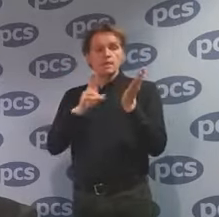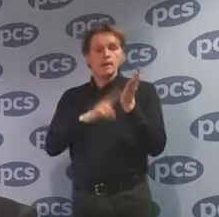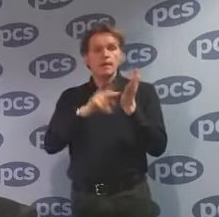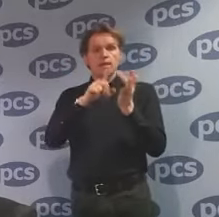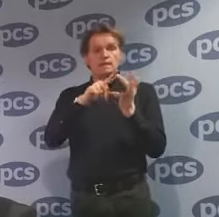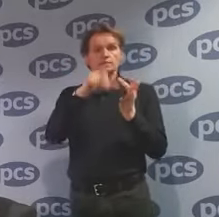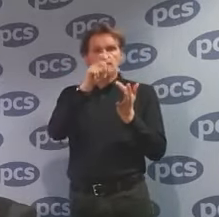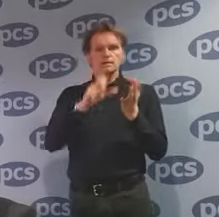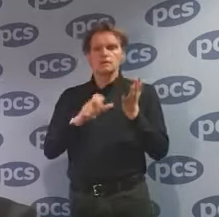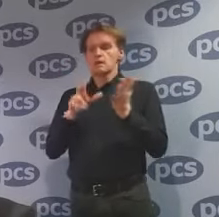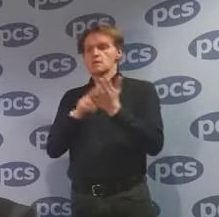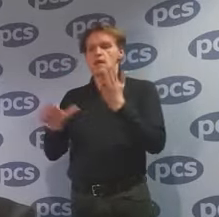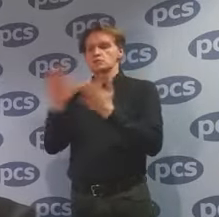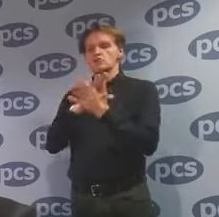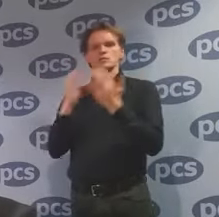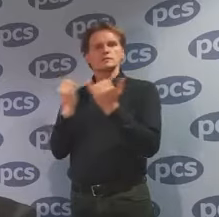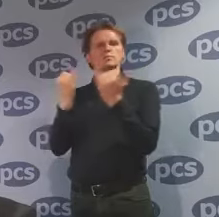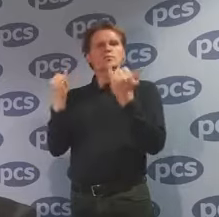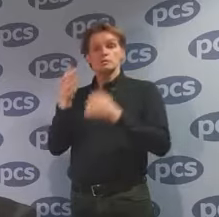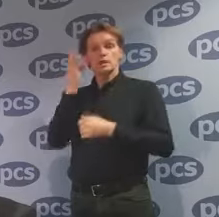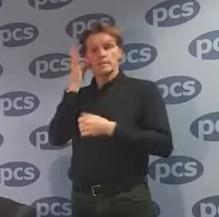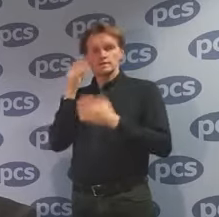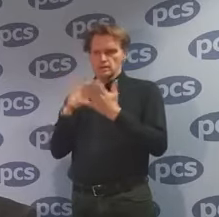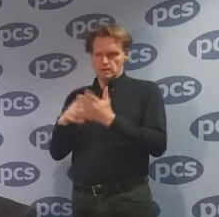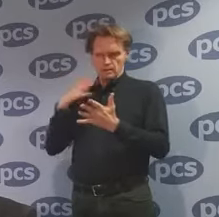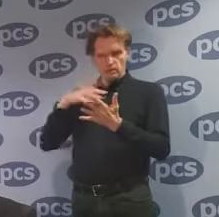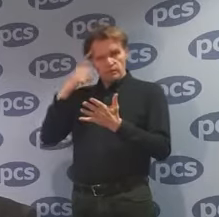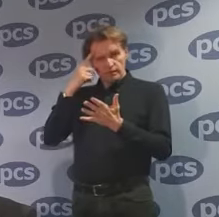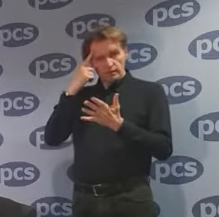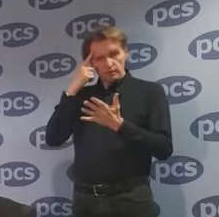Committee will need to consider. The NEC is meeting for the next 48 hours and